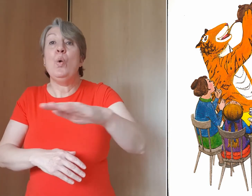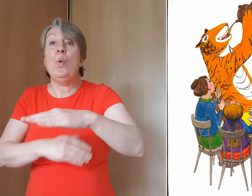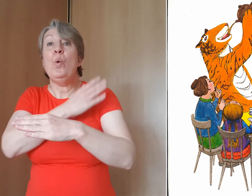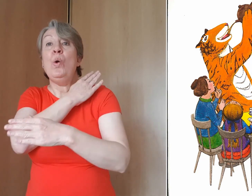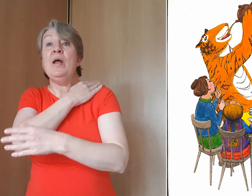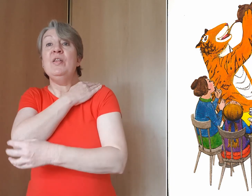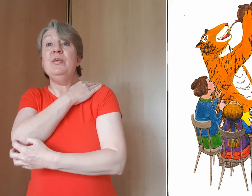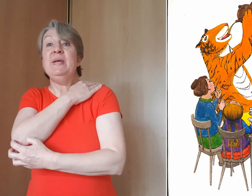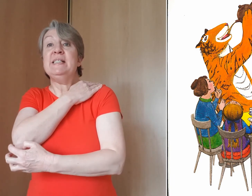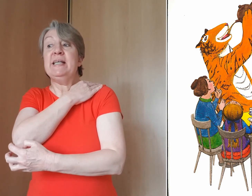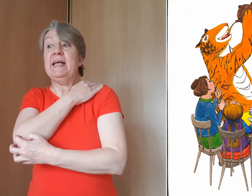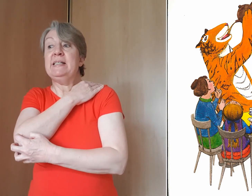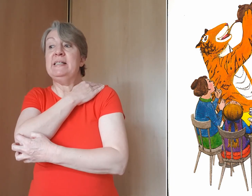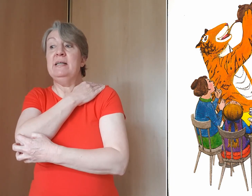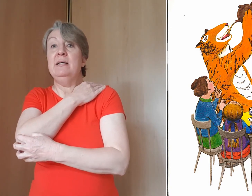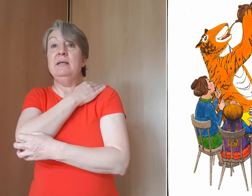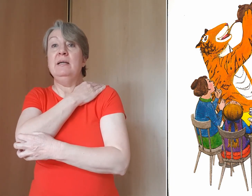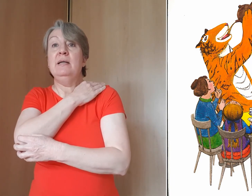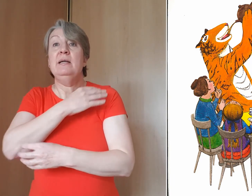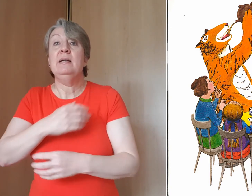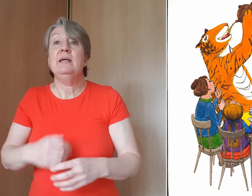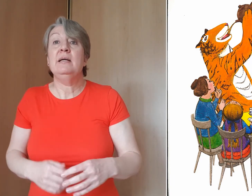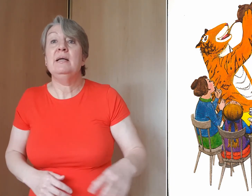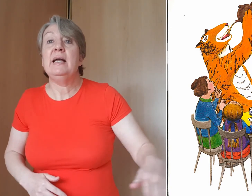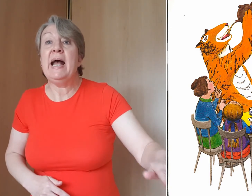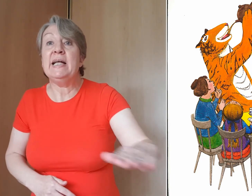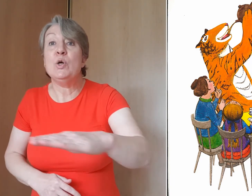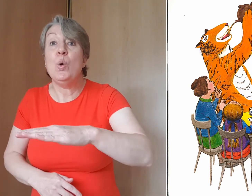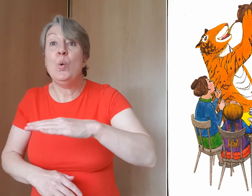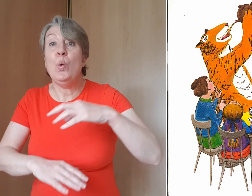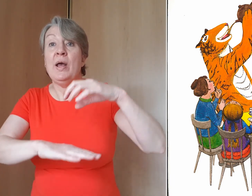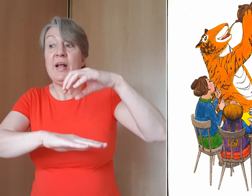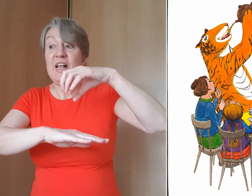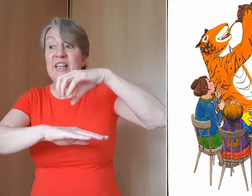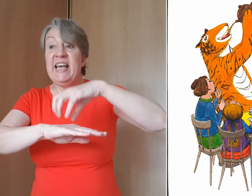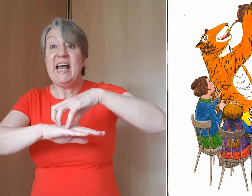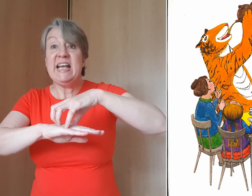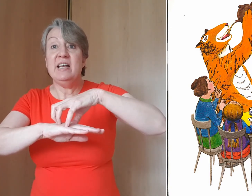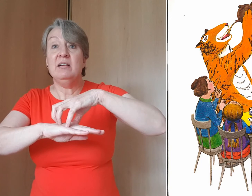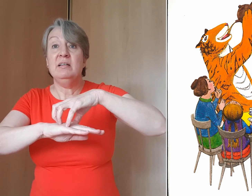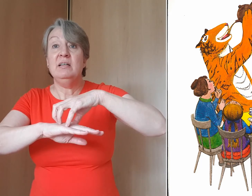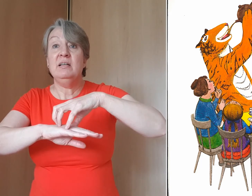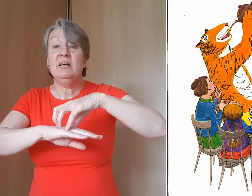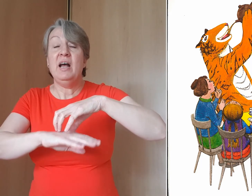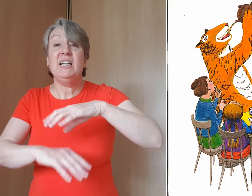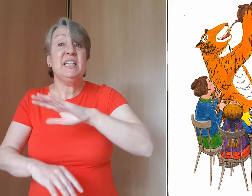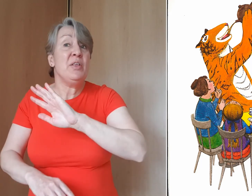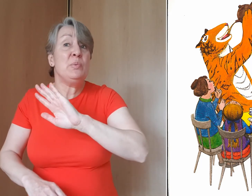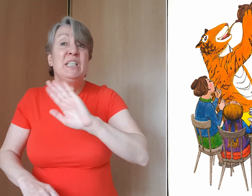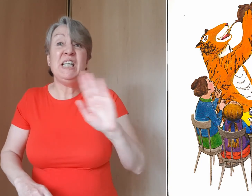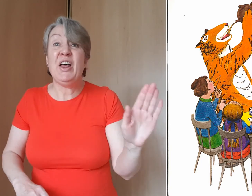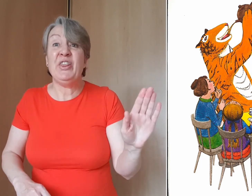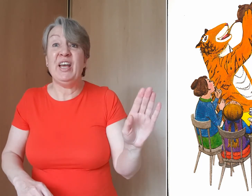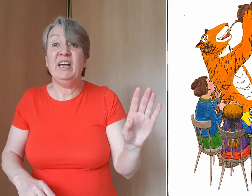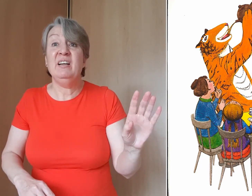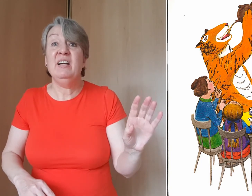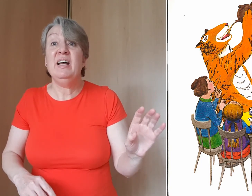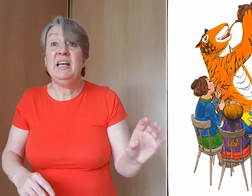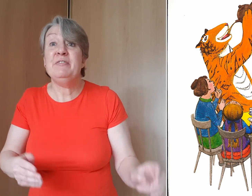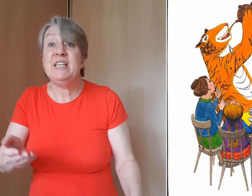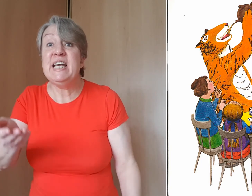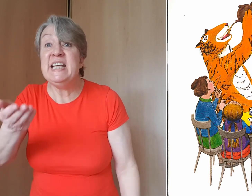all the biscuits and all the cake until there was nothing left to eat